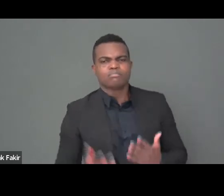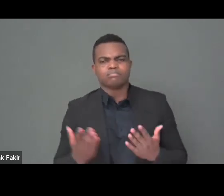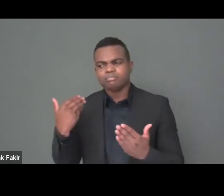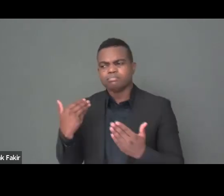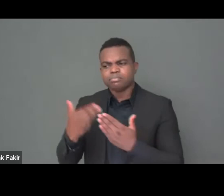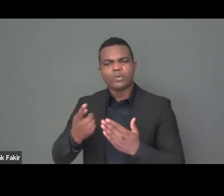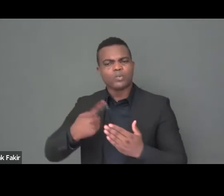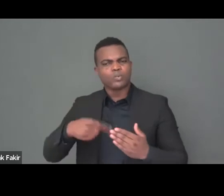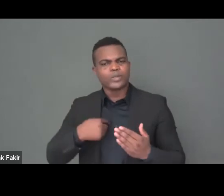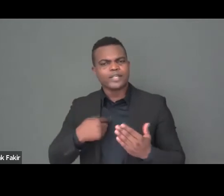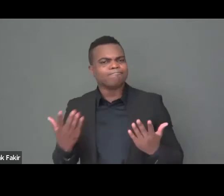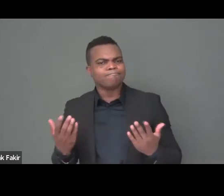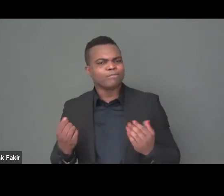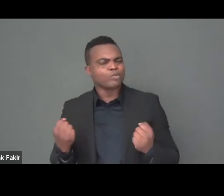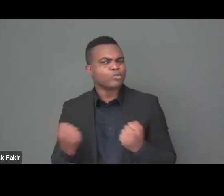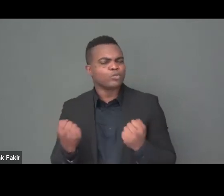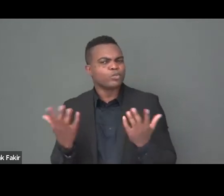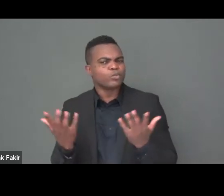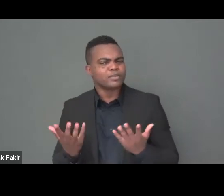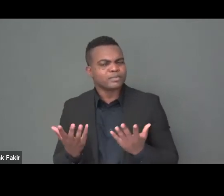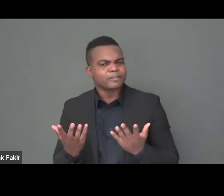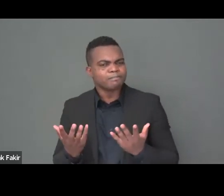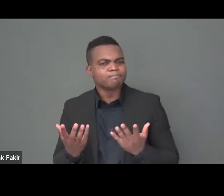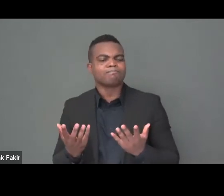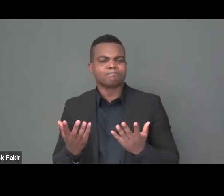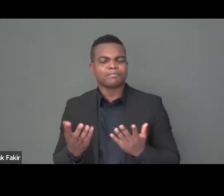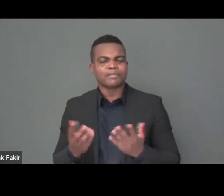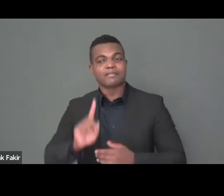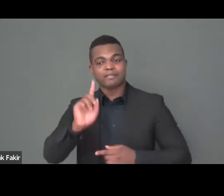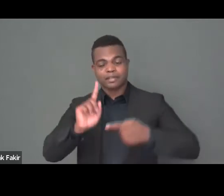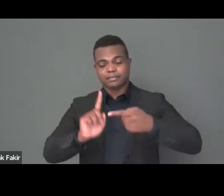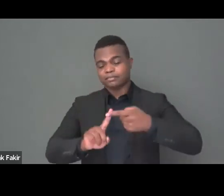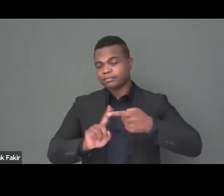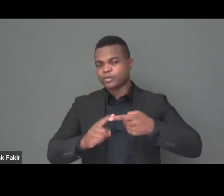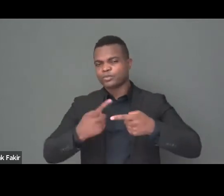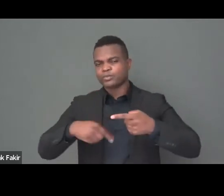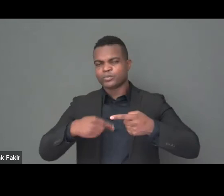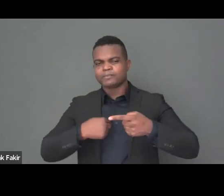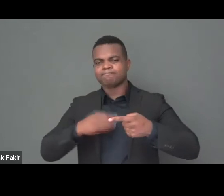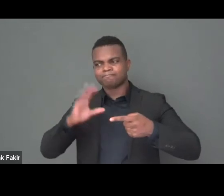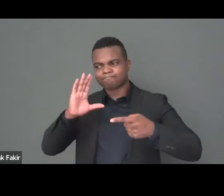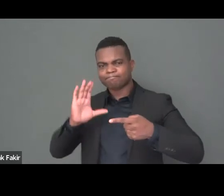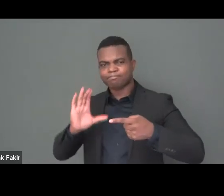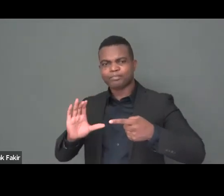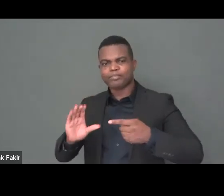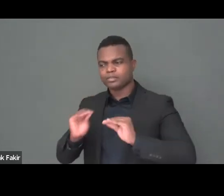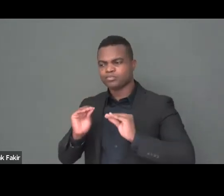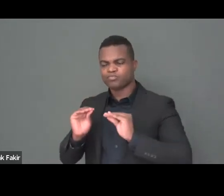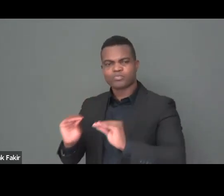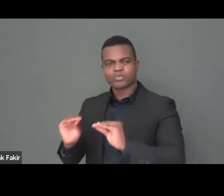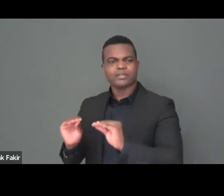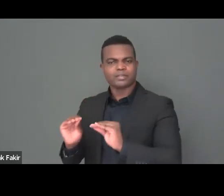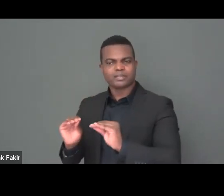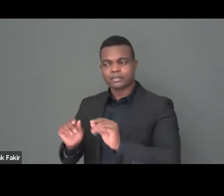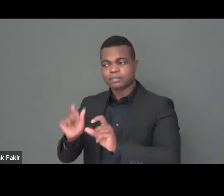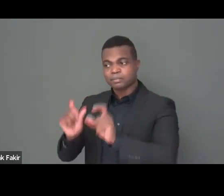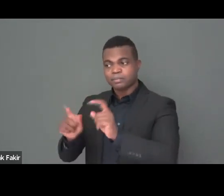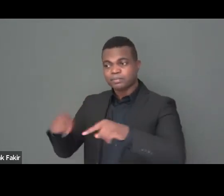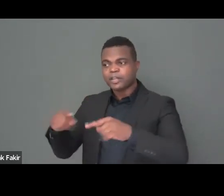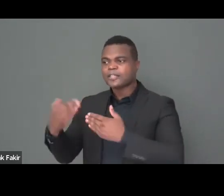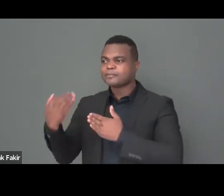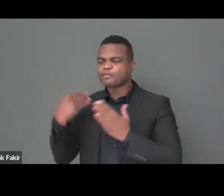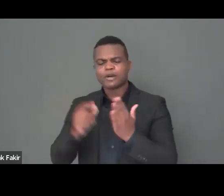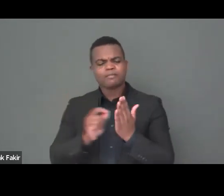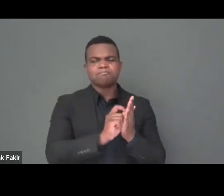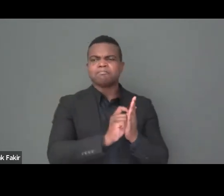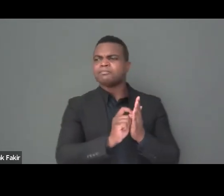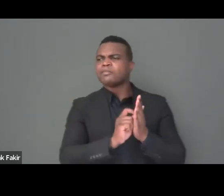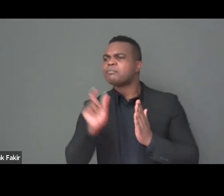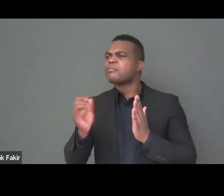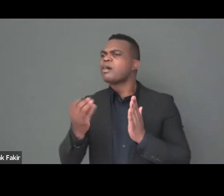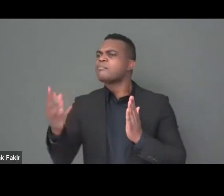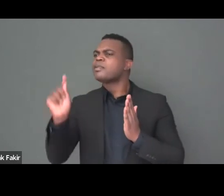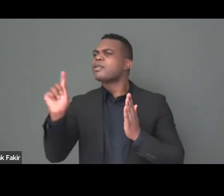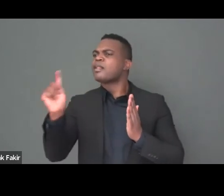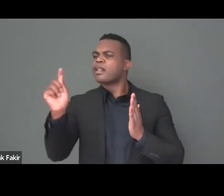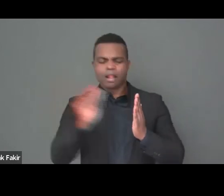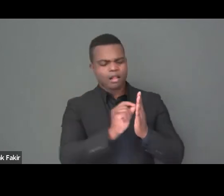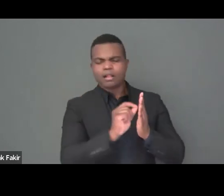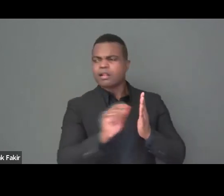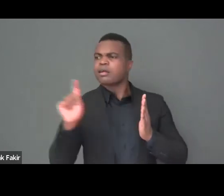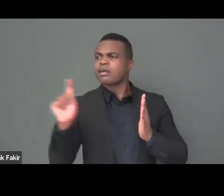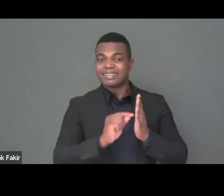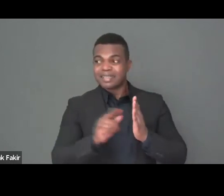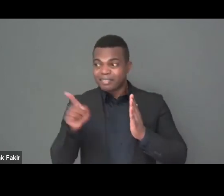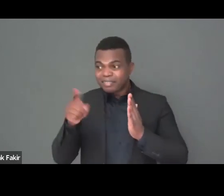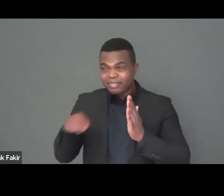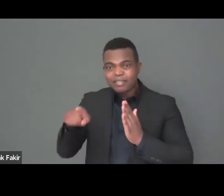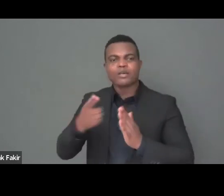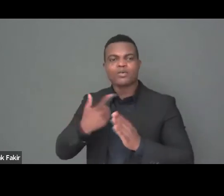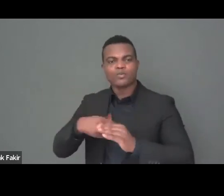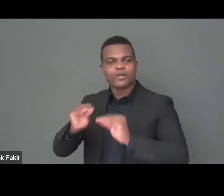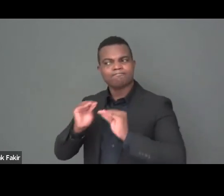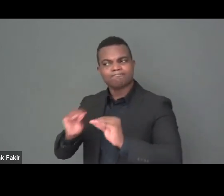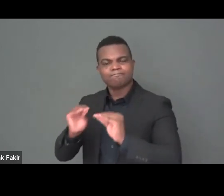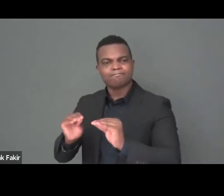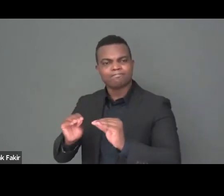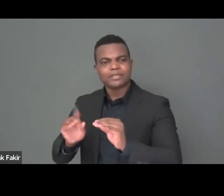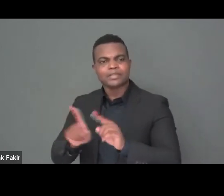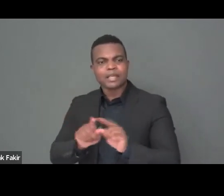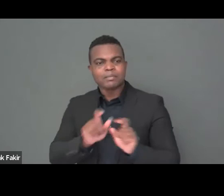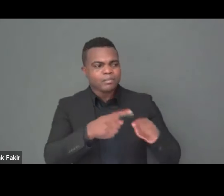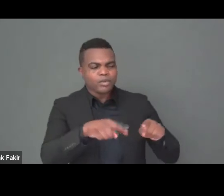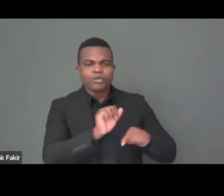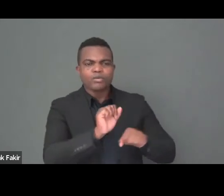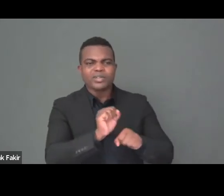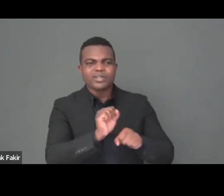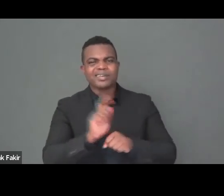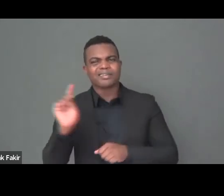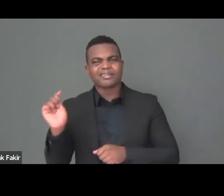Eric Ngondi: that are currently ongoing on or how we have been involved in in order to show inclusive data systems at the national level in Kenya, so I mentioned fast our.